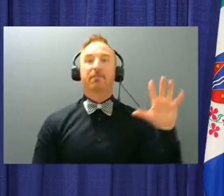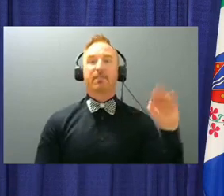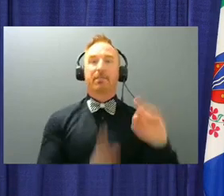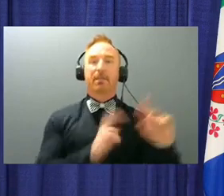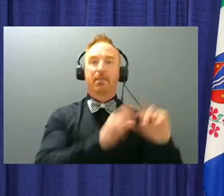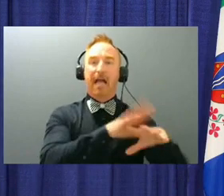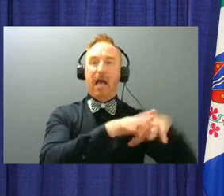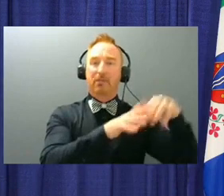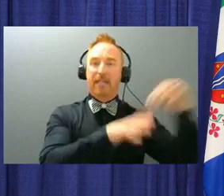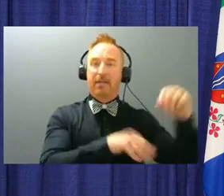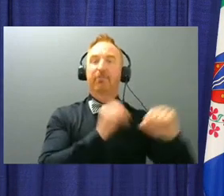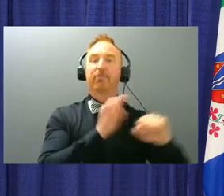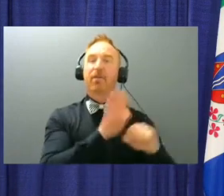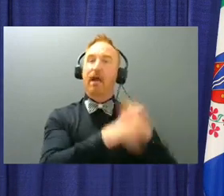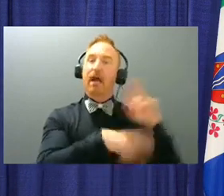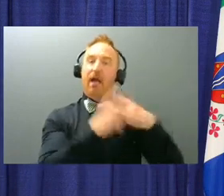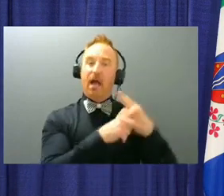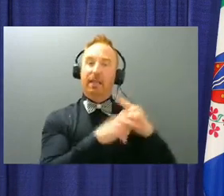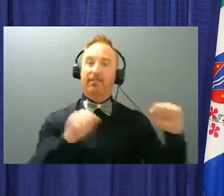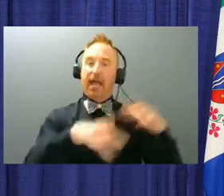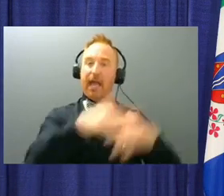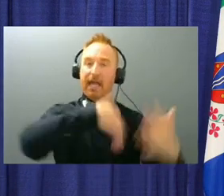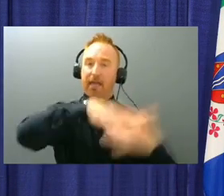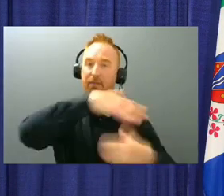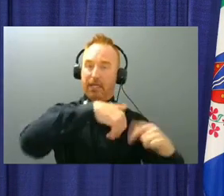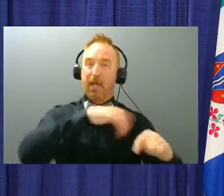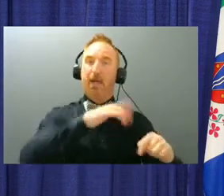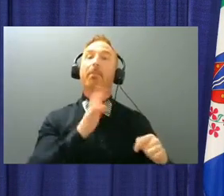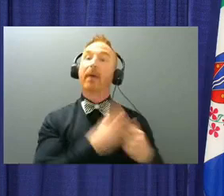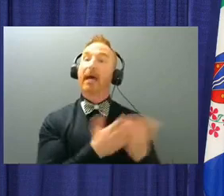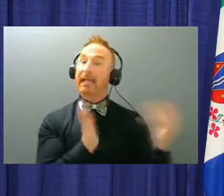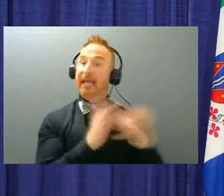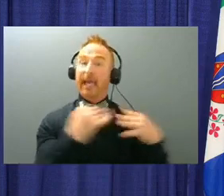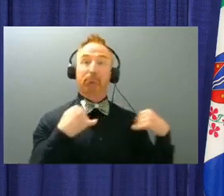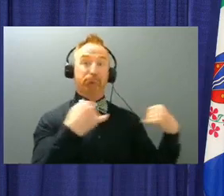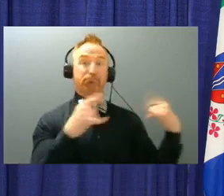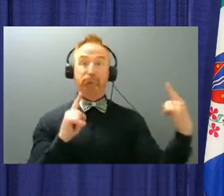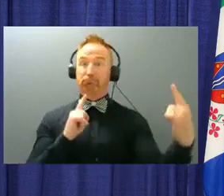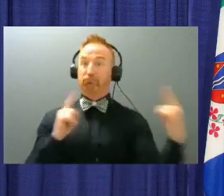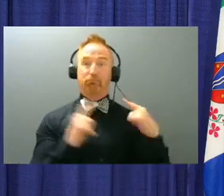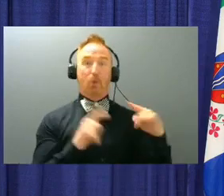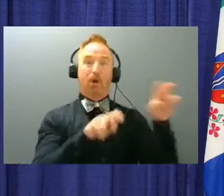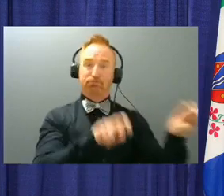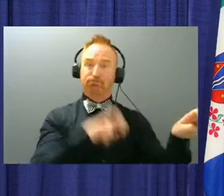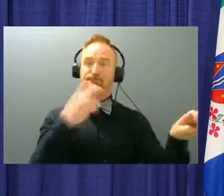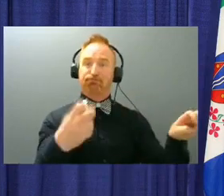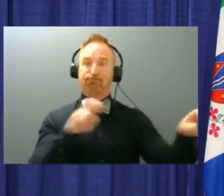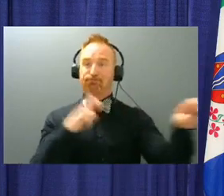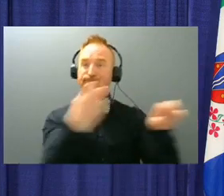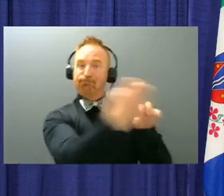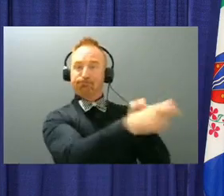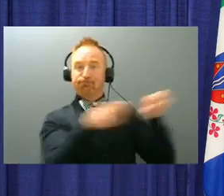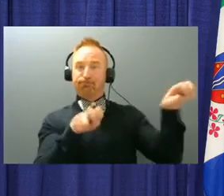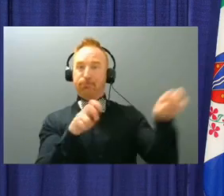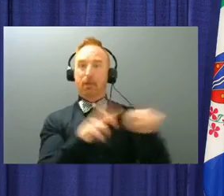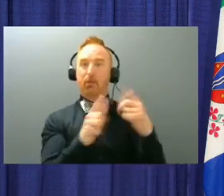15 people outdoors -- 50 people outdoors for these types of gatherings again with spacing in place.